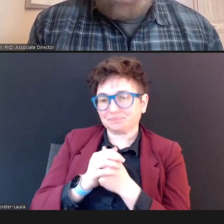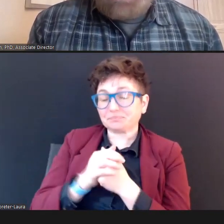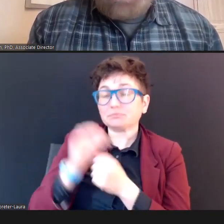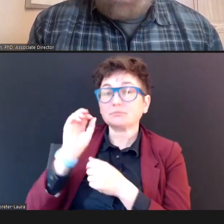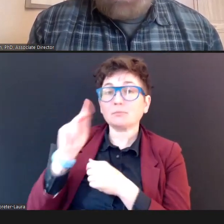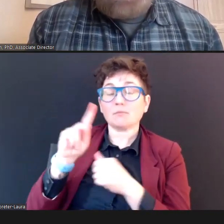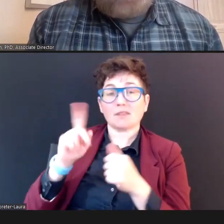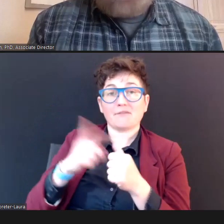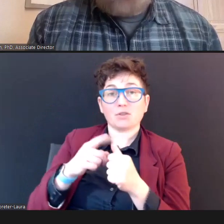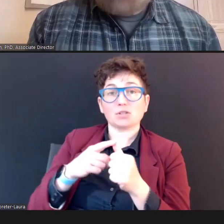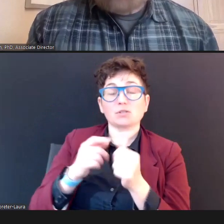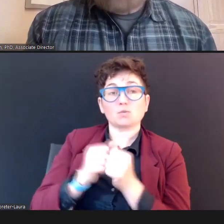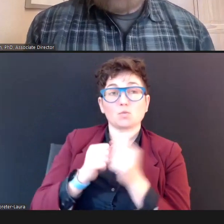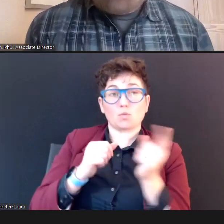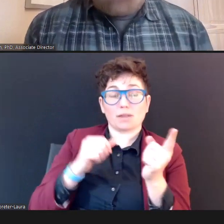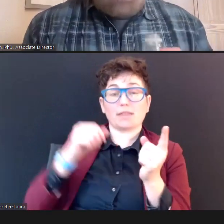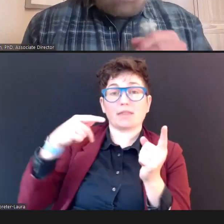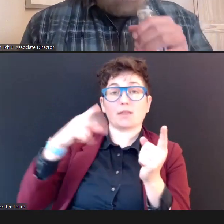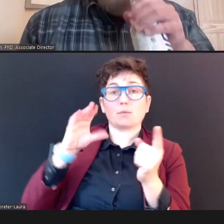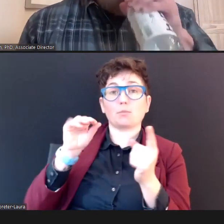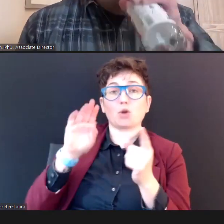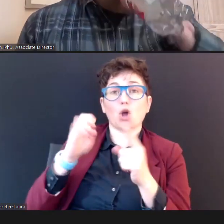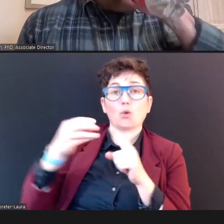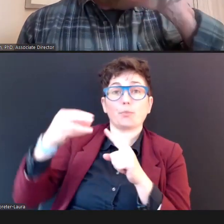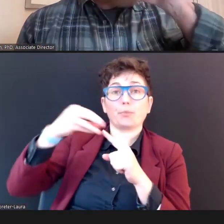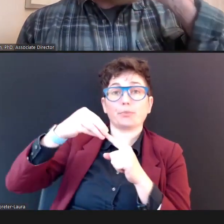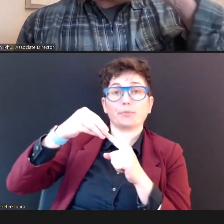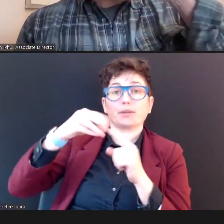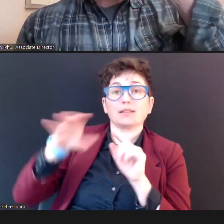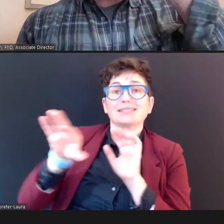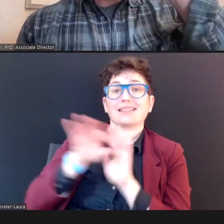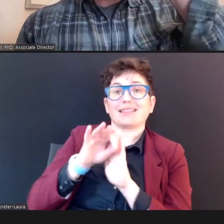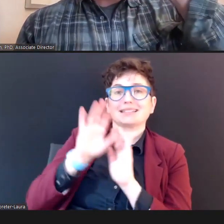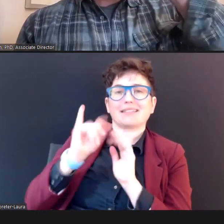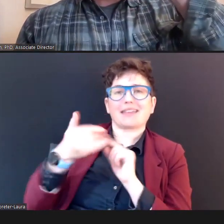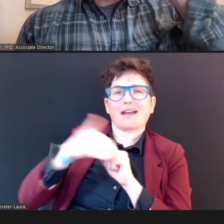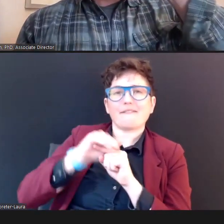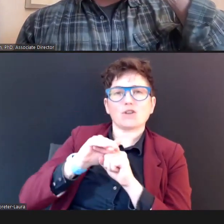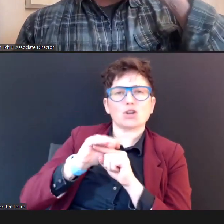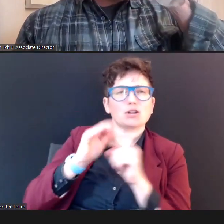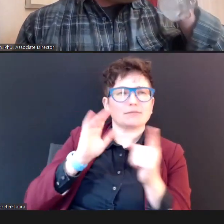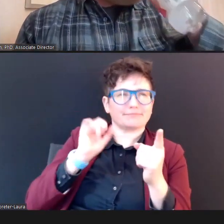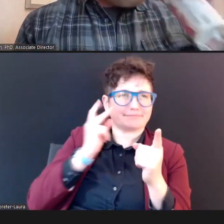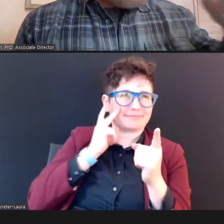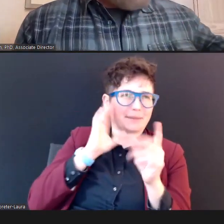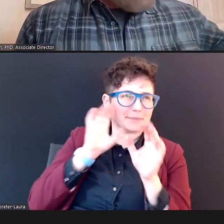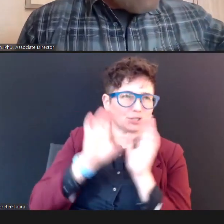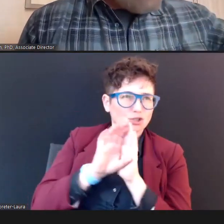with uh probe cover selection so you see